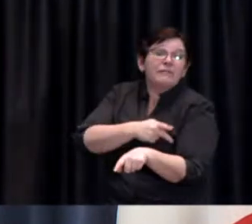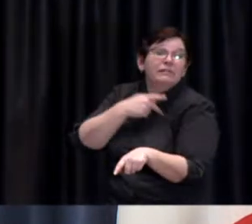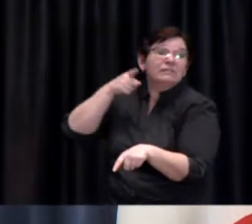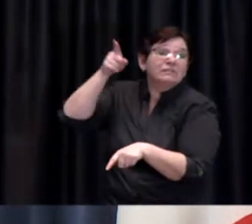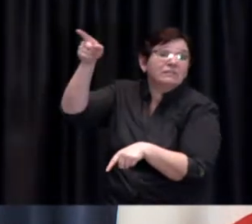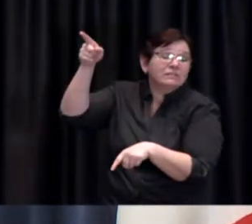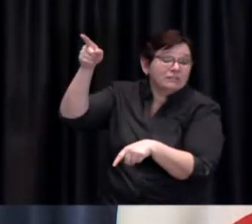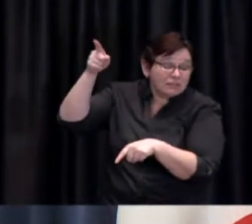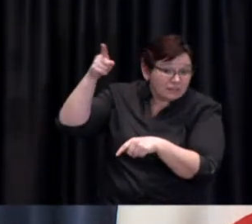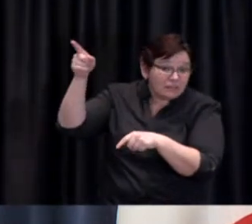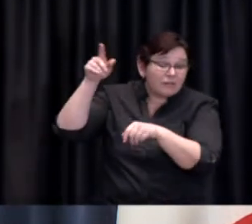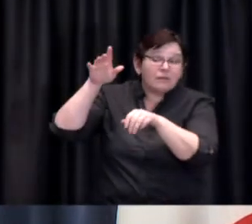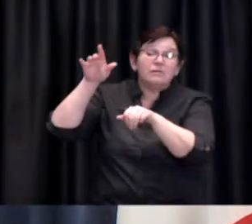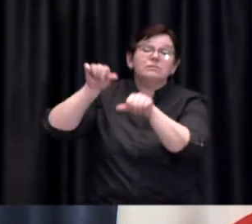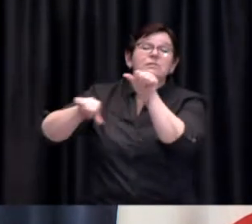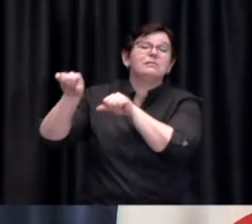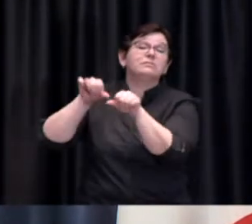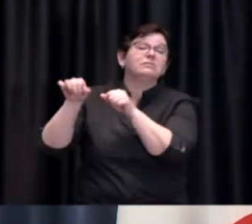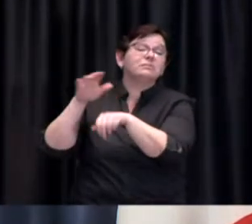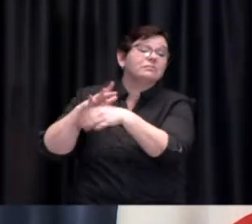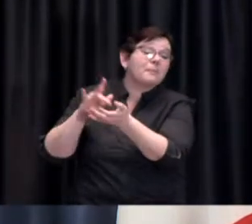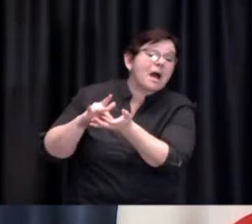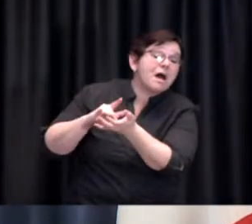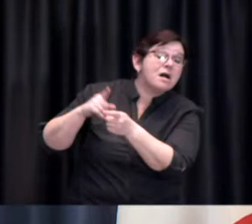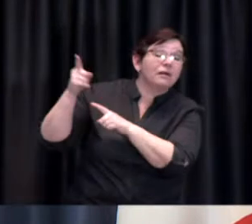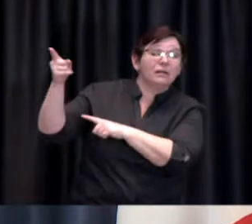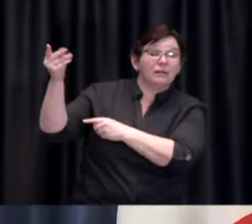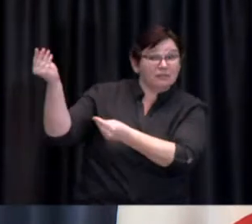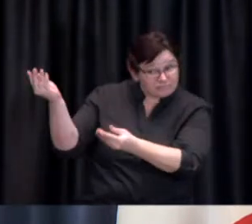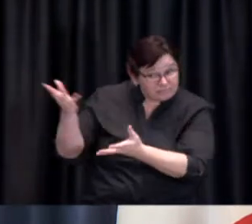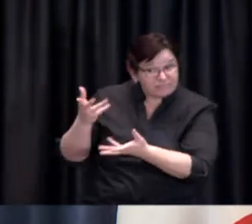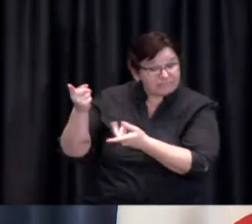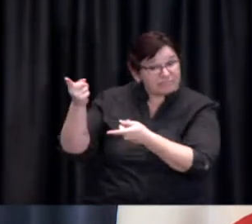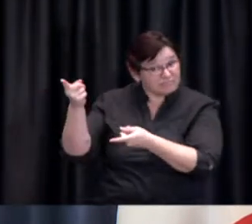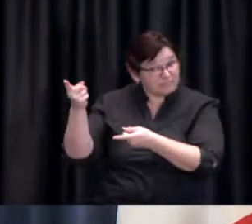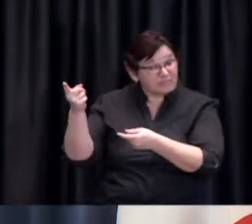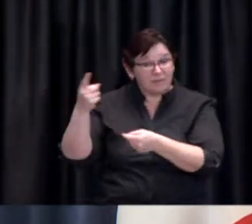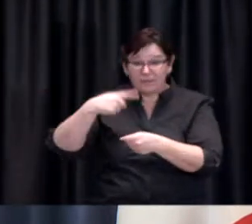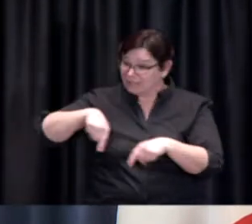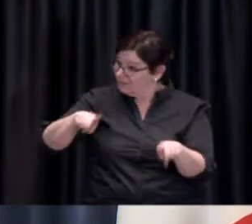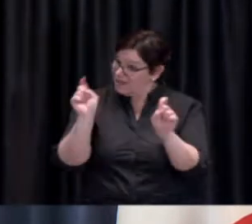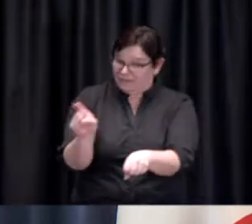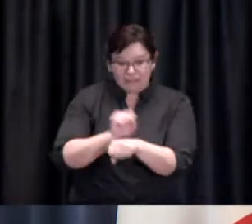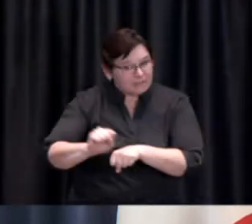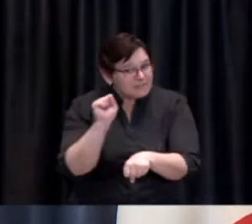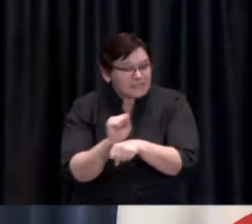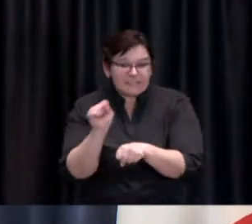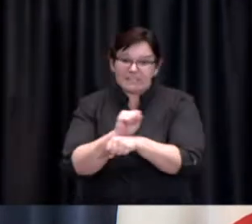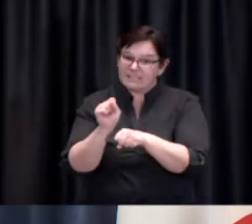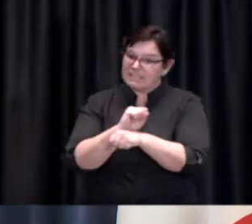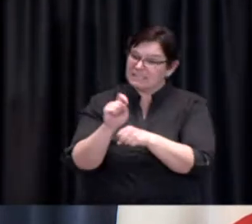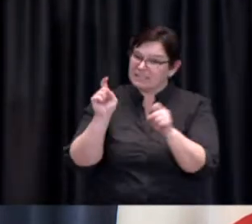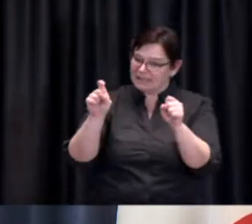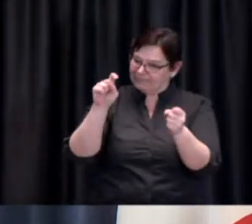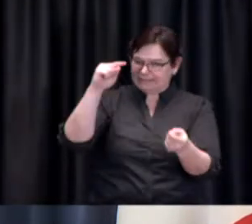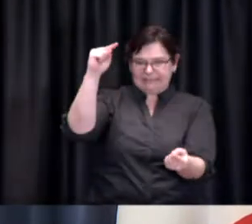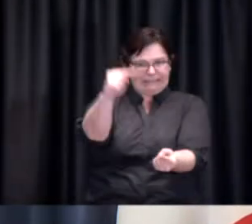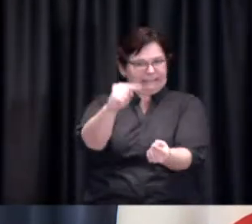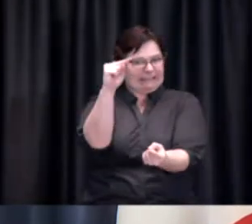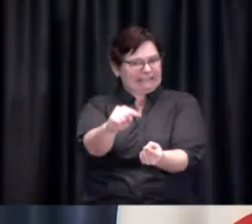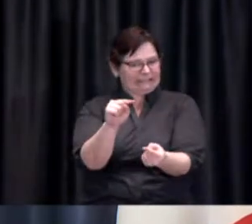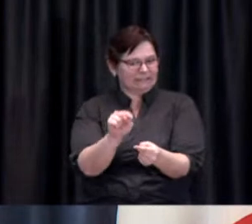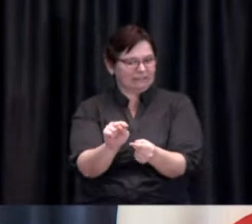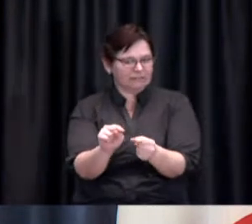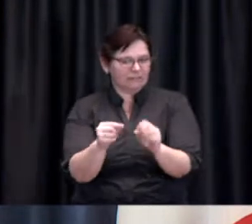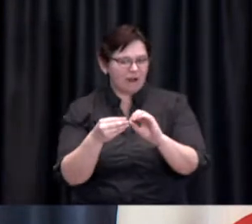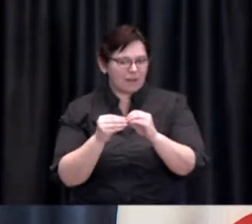we know that we need to work together to bring that reproductive number to below 0.7.